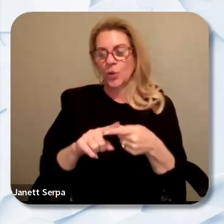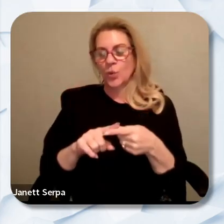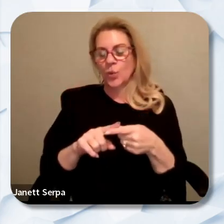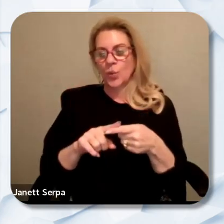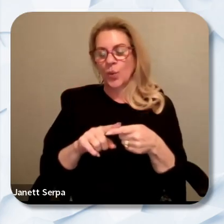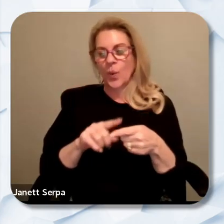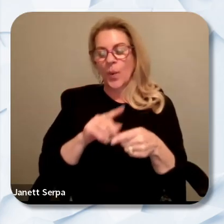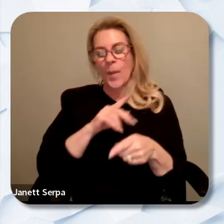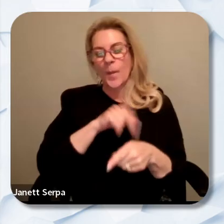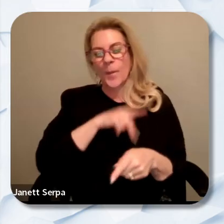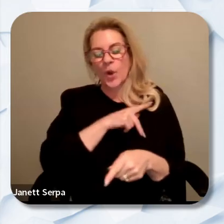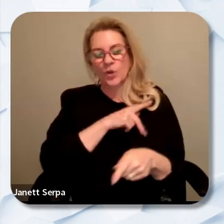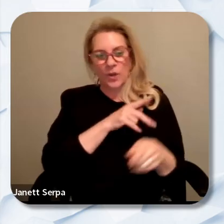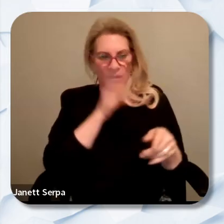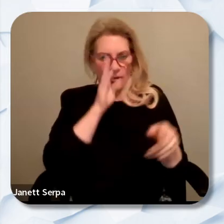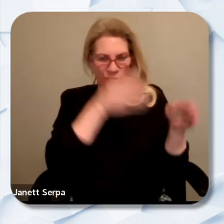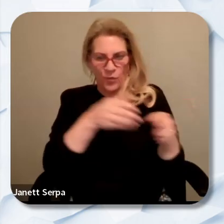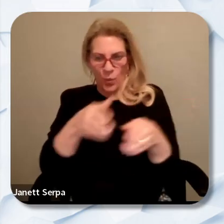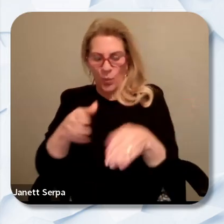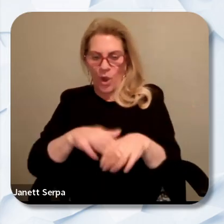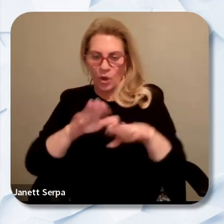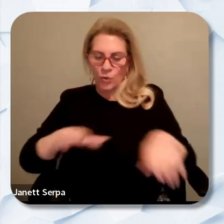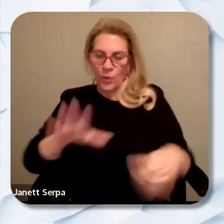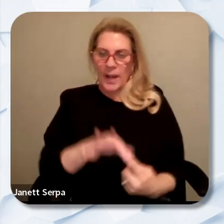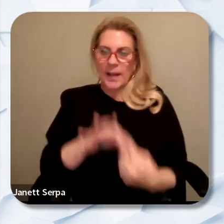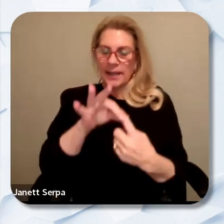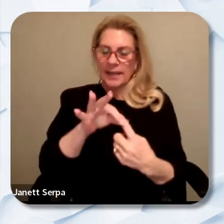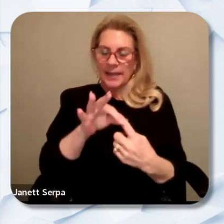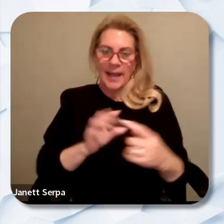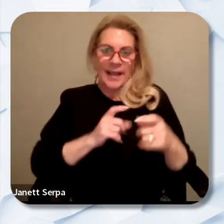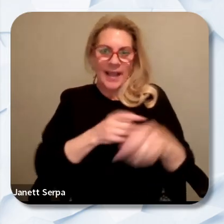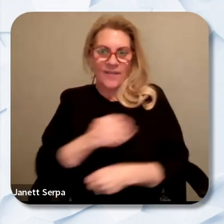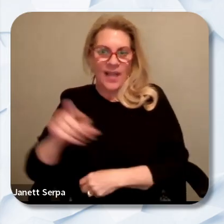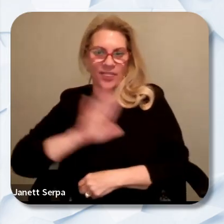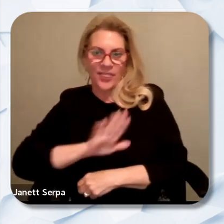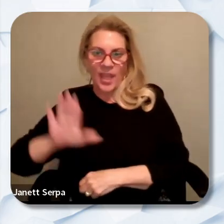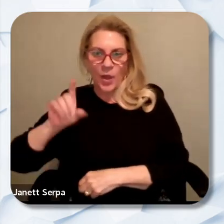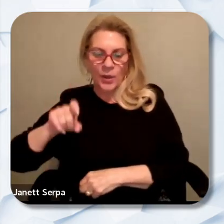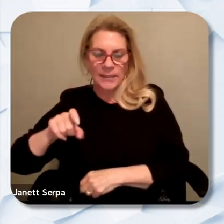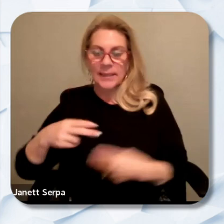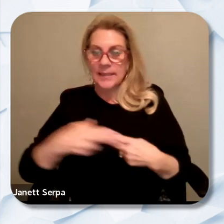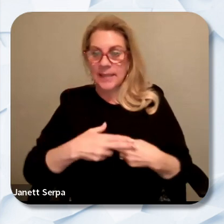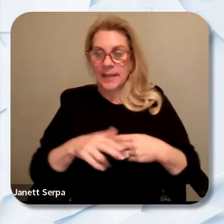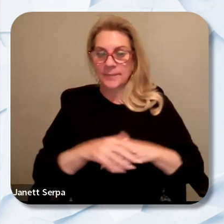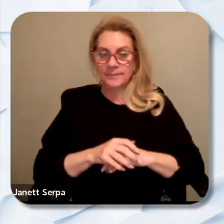their interactions to focus on children's unique gifts and needs. Next slide please.